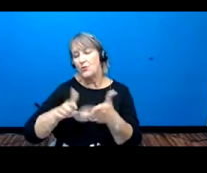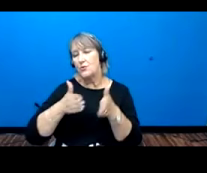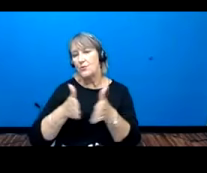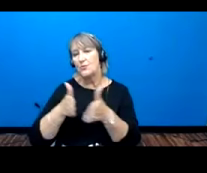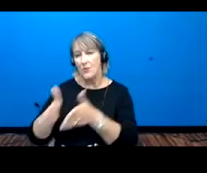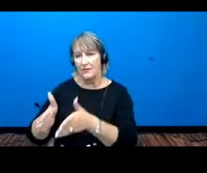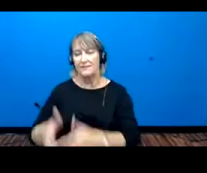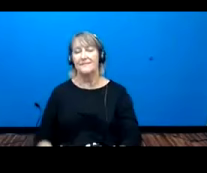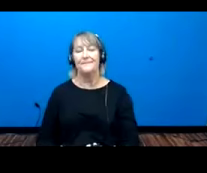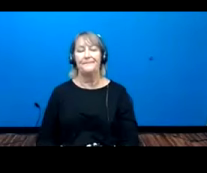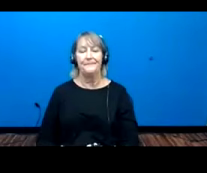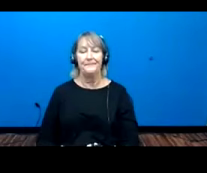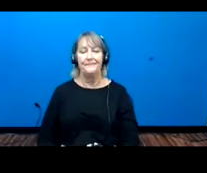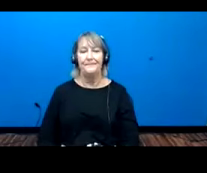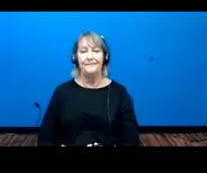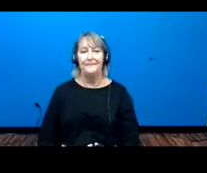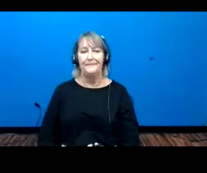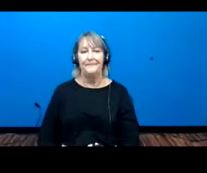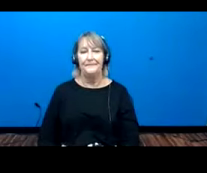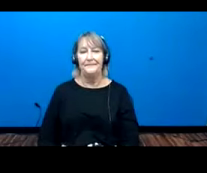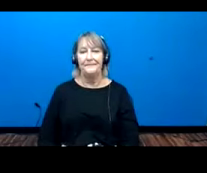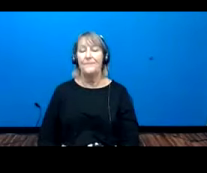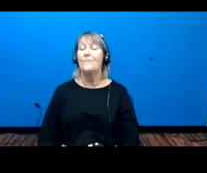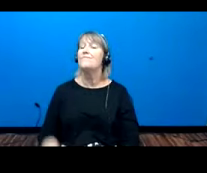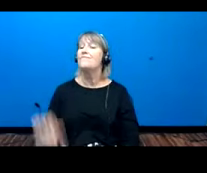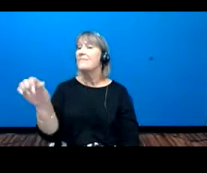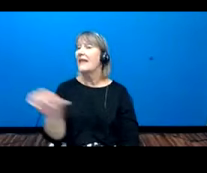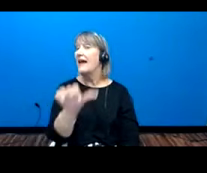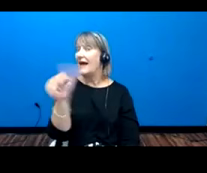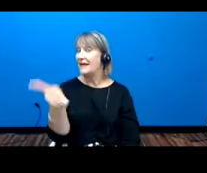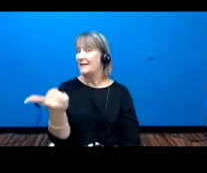Carolyn: All right, another very cool part of this project